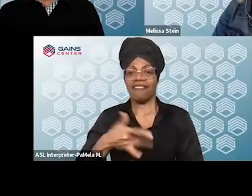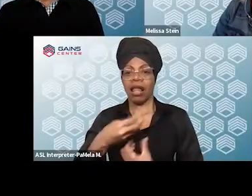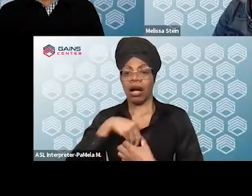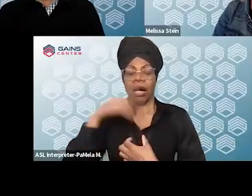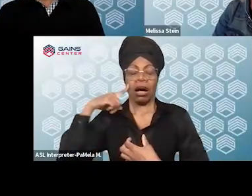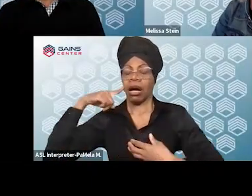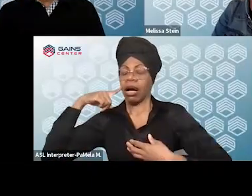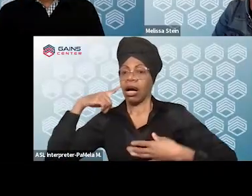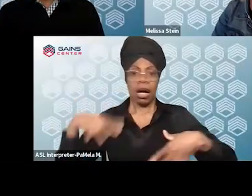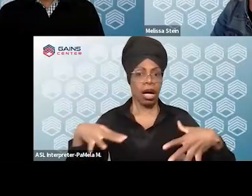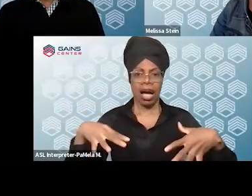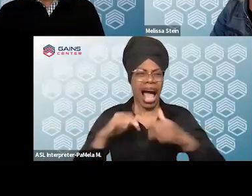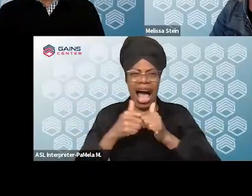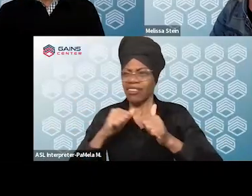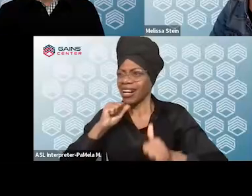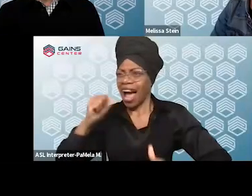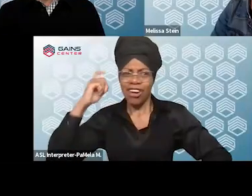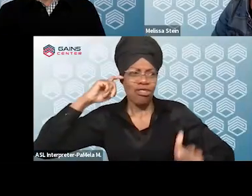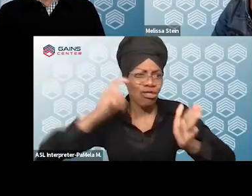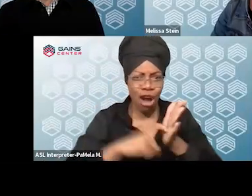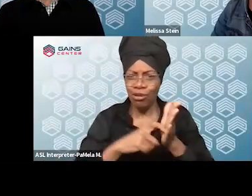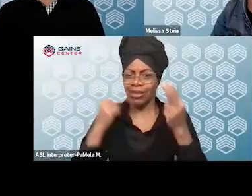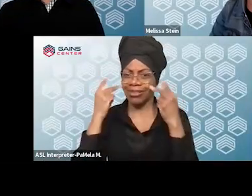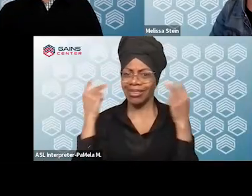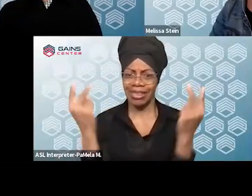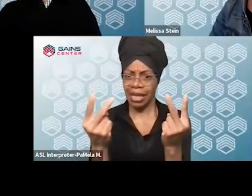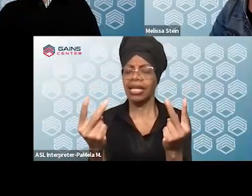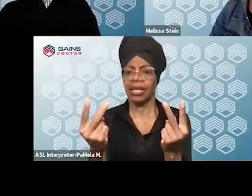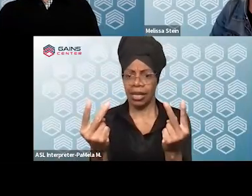Like, how did I not see this? I mean I pride myself